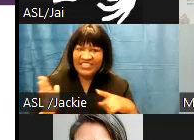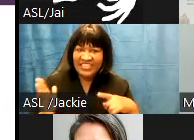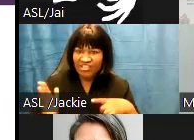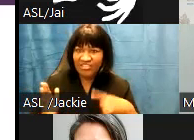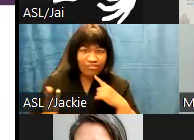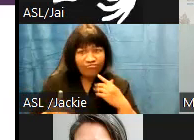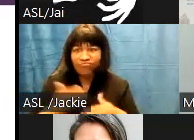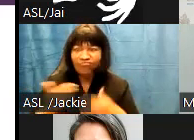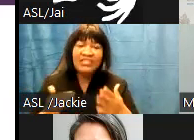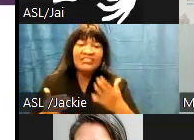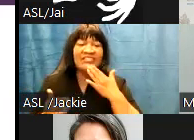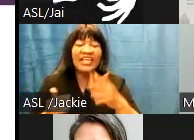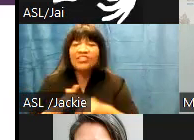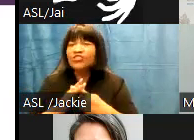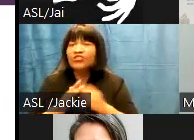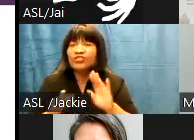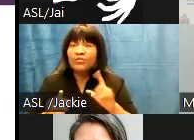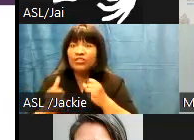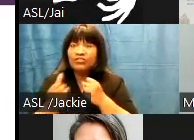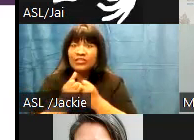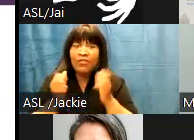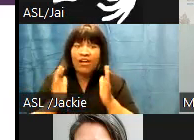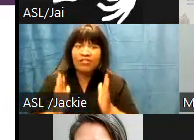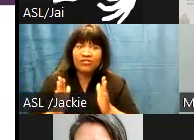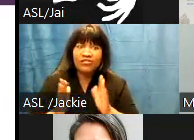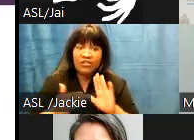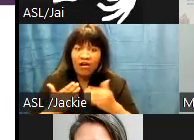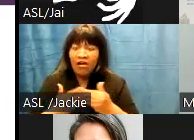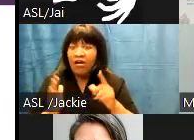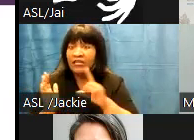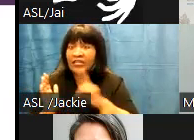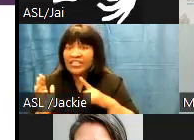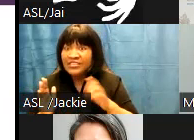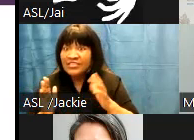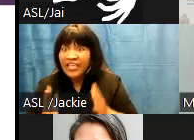Thanks to the original Bill sponsors, all the legislature, the attorneys general,